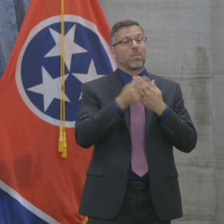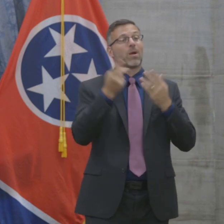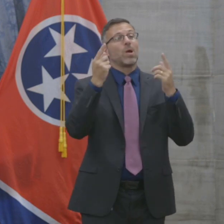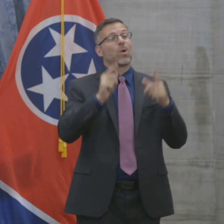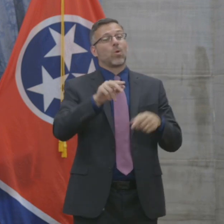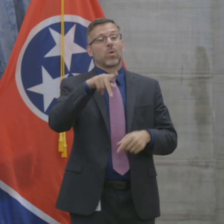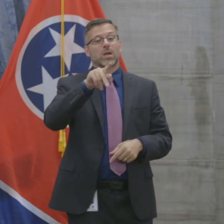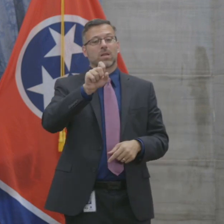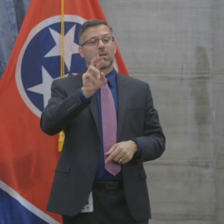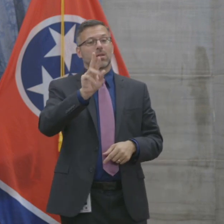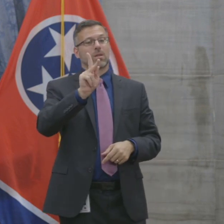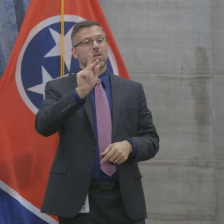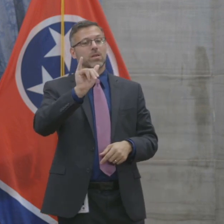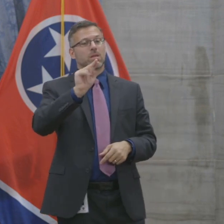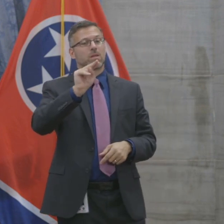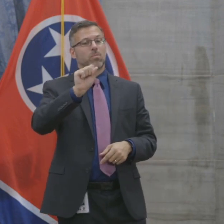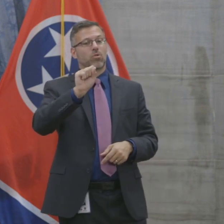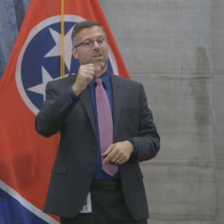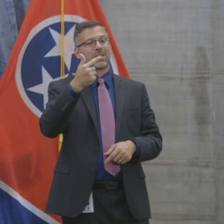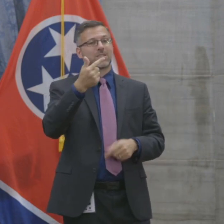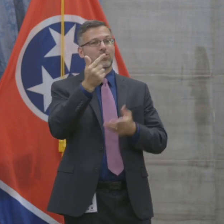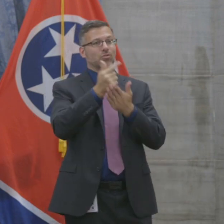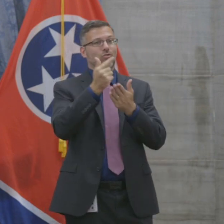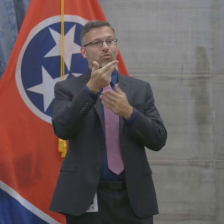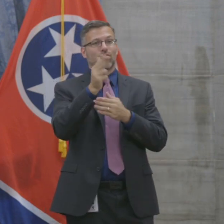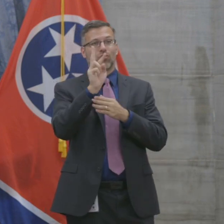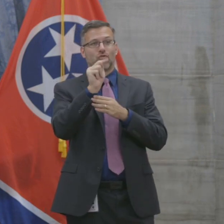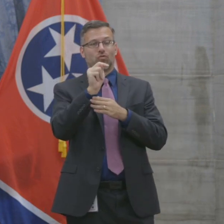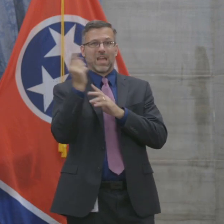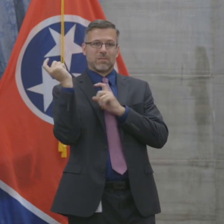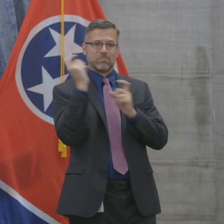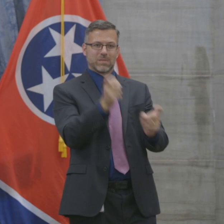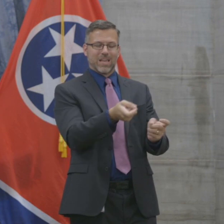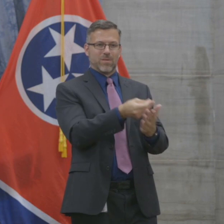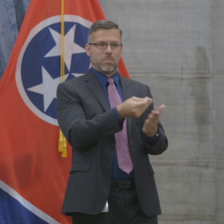and that includes a welding certification in a